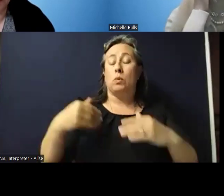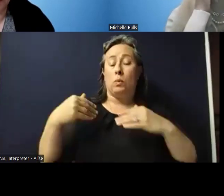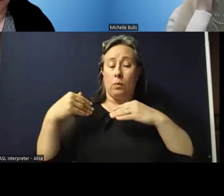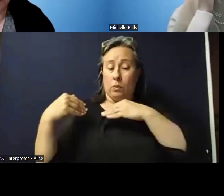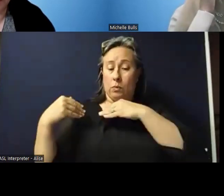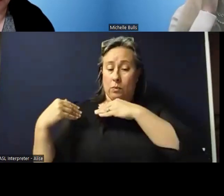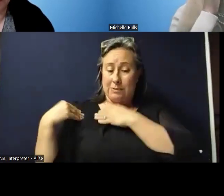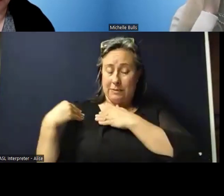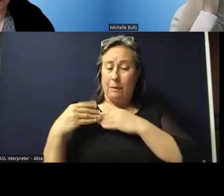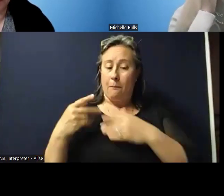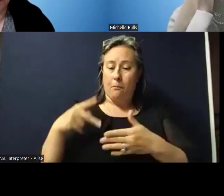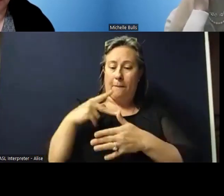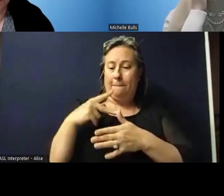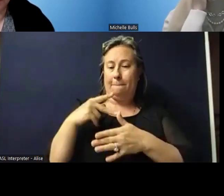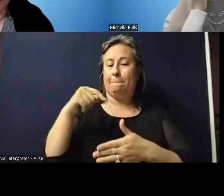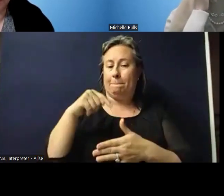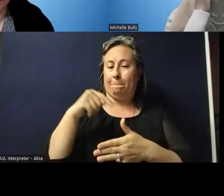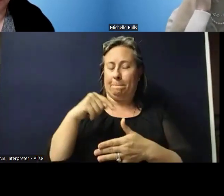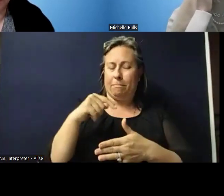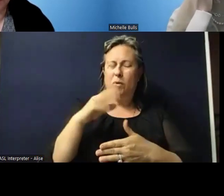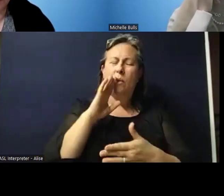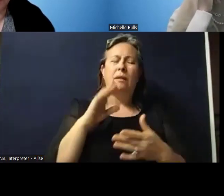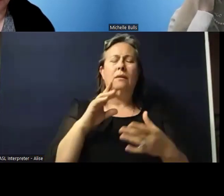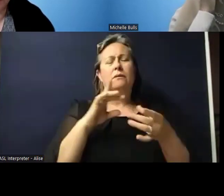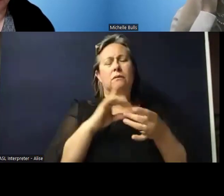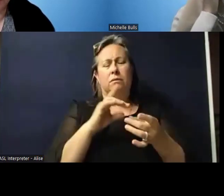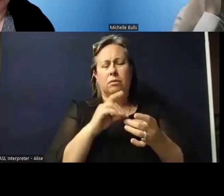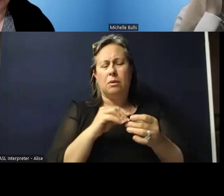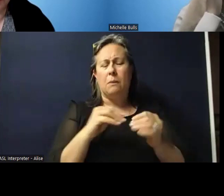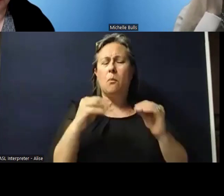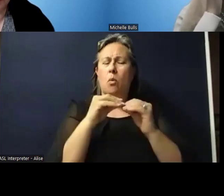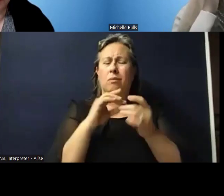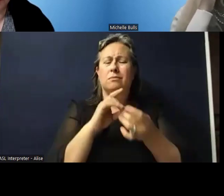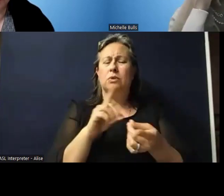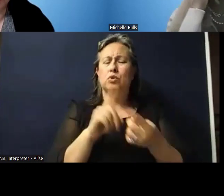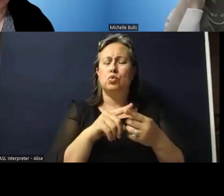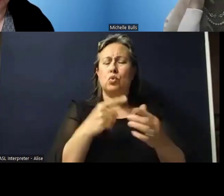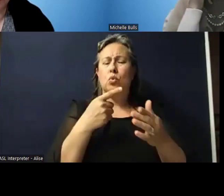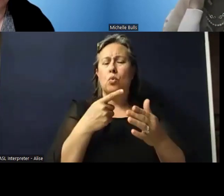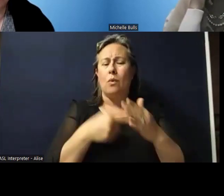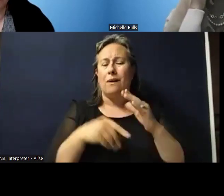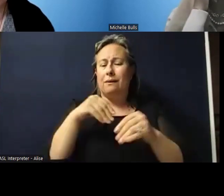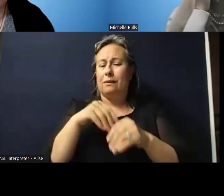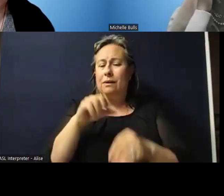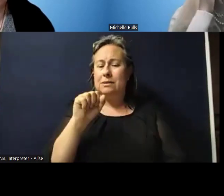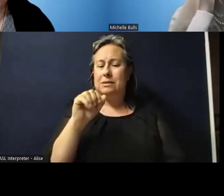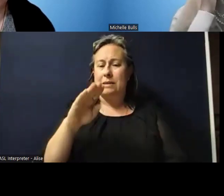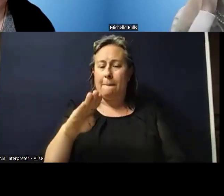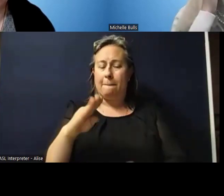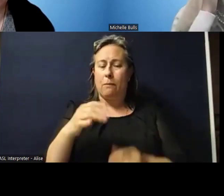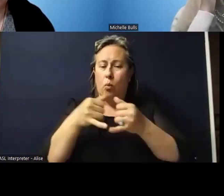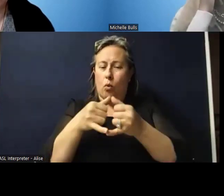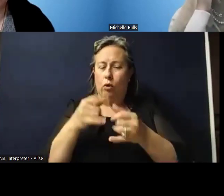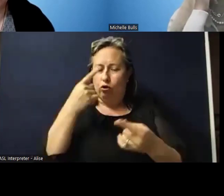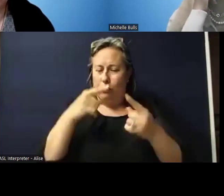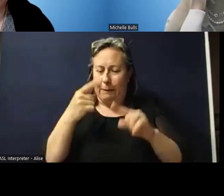and we'll get to that a little bit in terms of what's written in those subaward agreements. But it's the responsibility of the subs